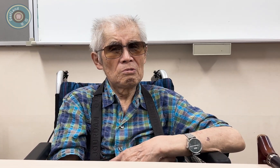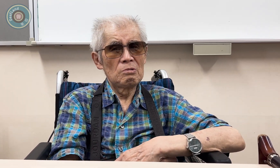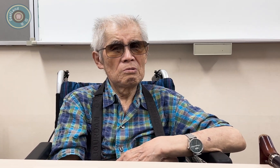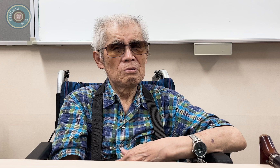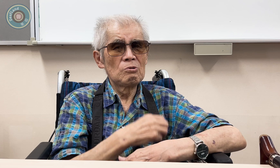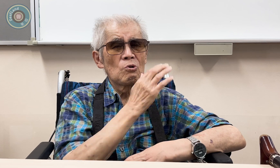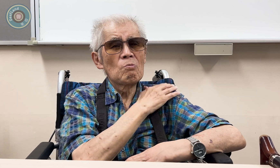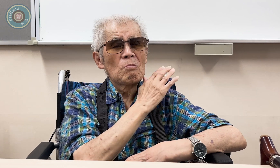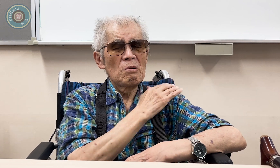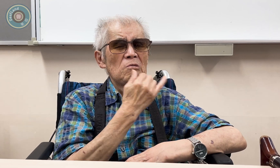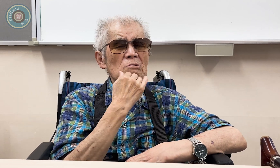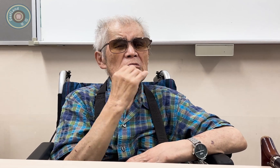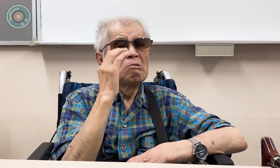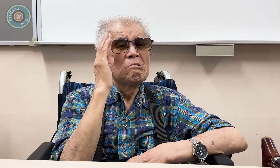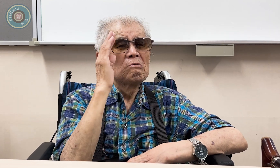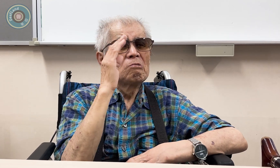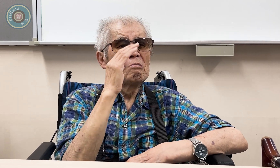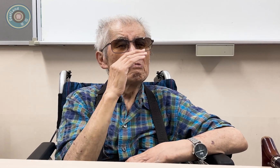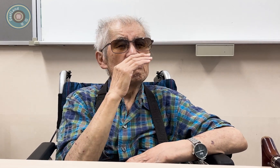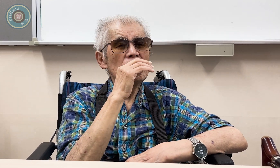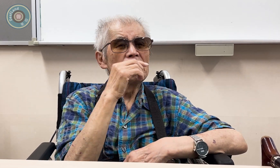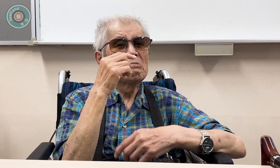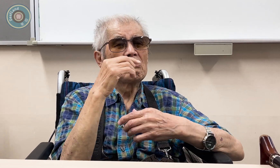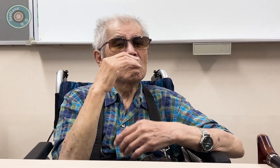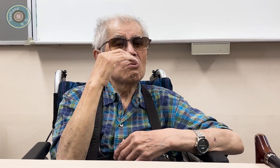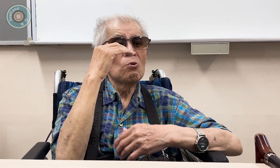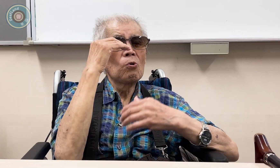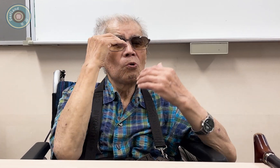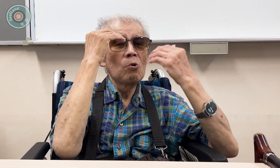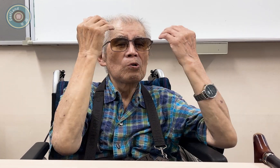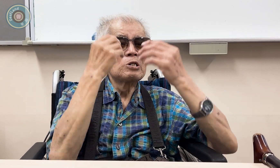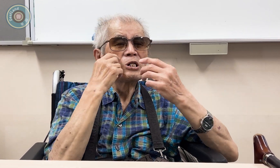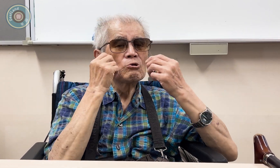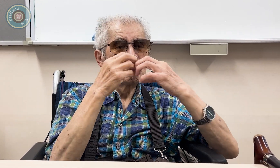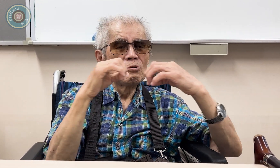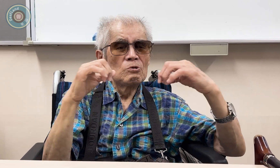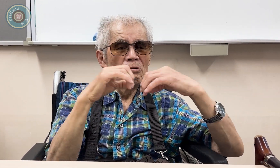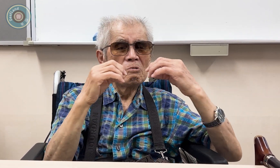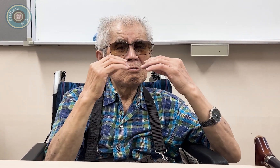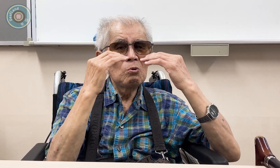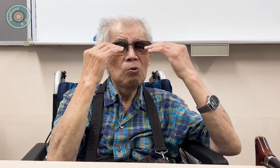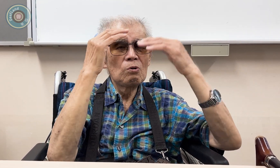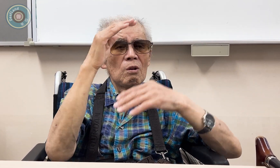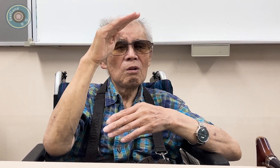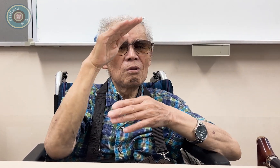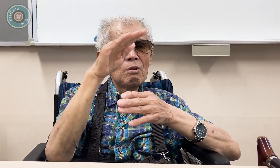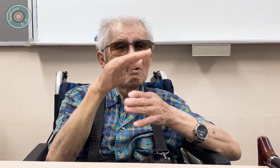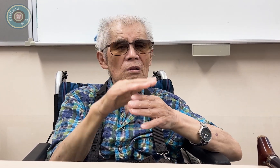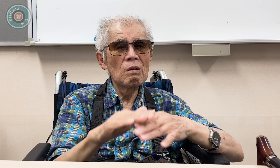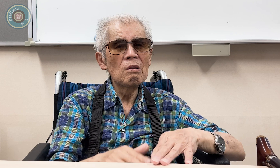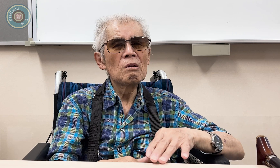As I grew older, the swelling went down